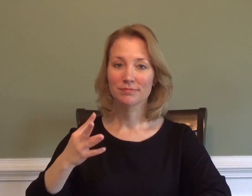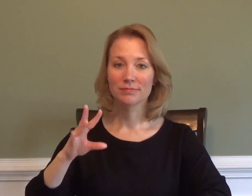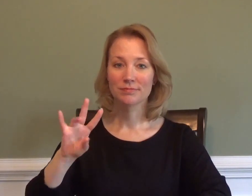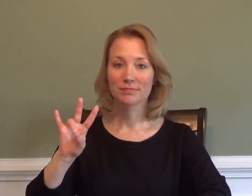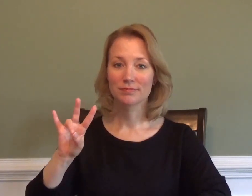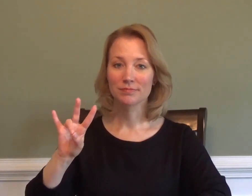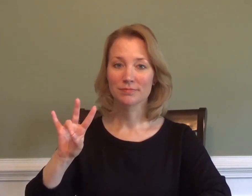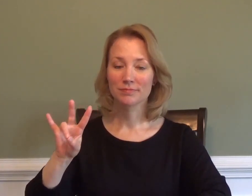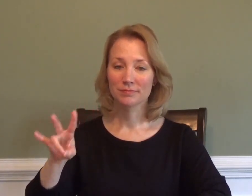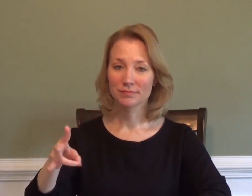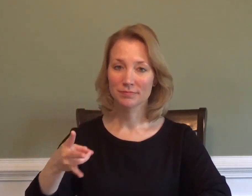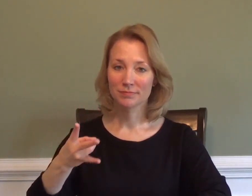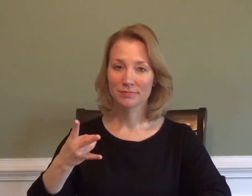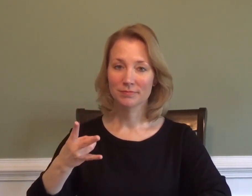$7